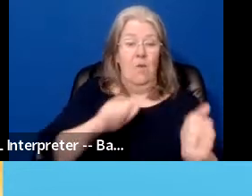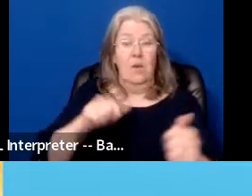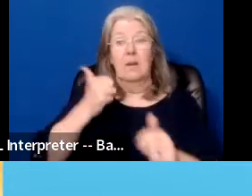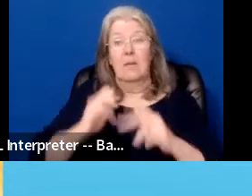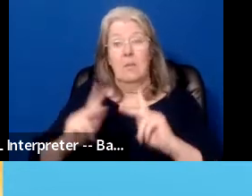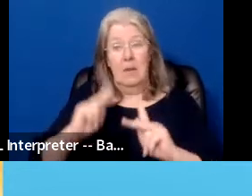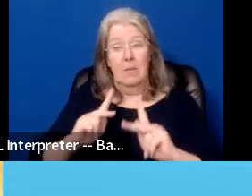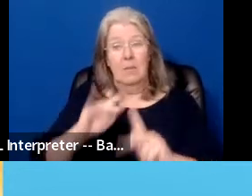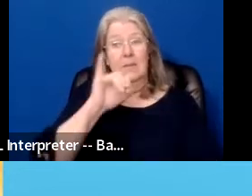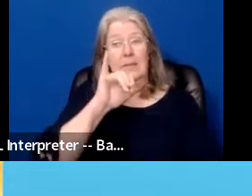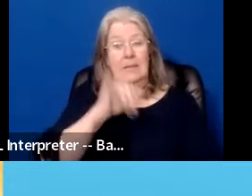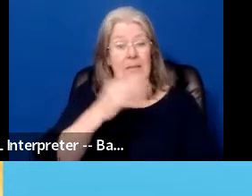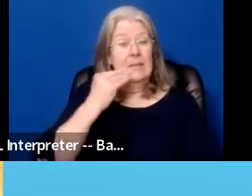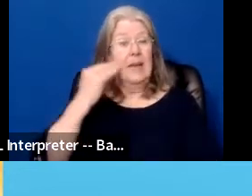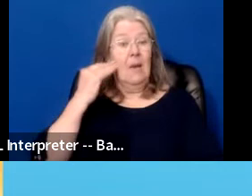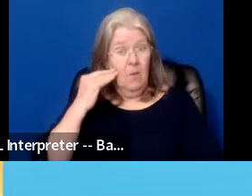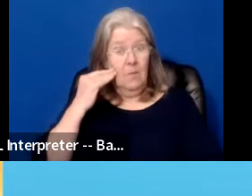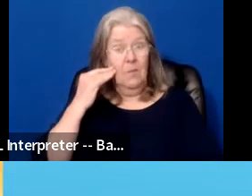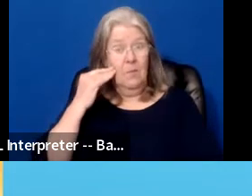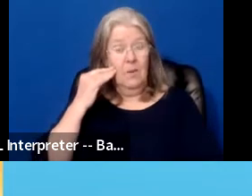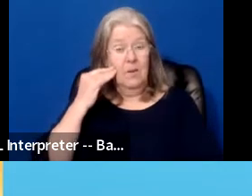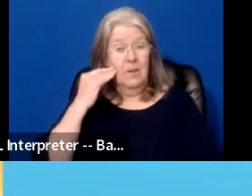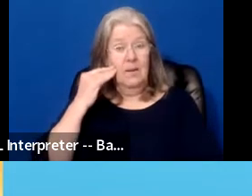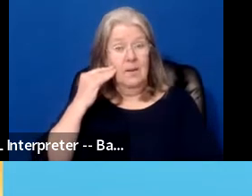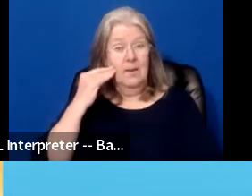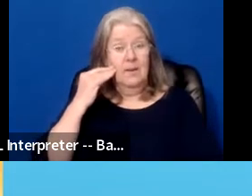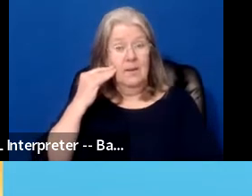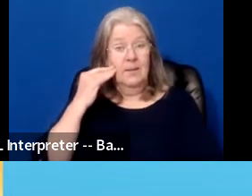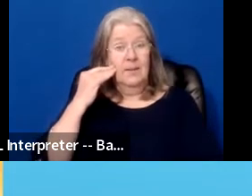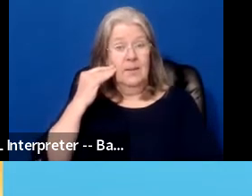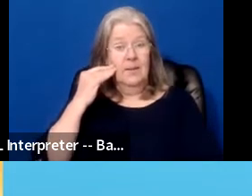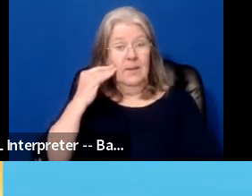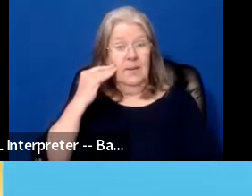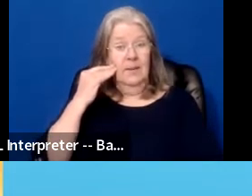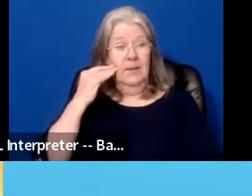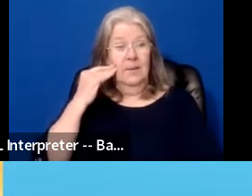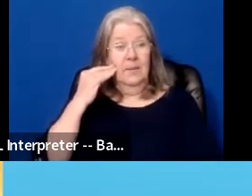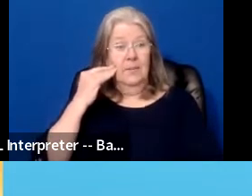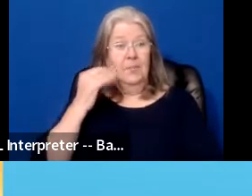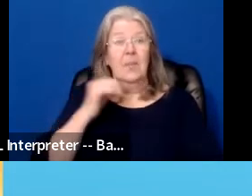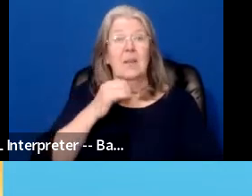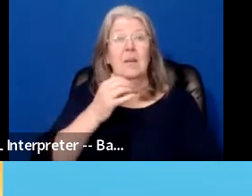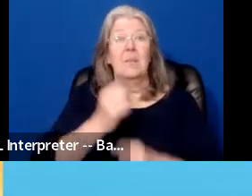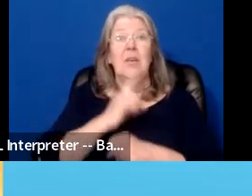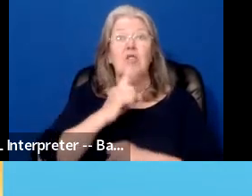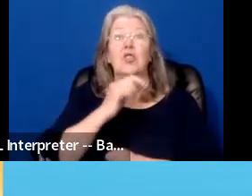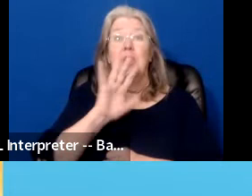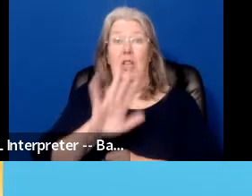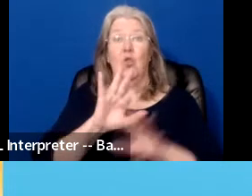you need to stay in your house, and you need to not have your family have close contact with you because you don't want to get them sick,